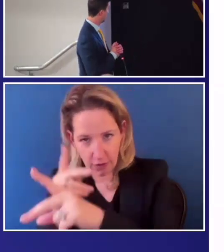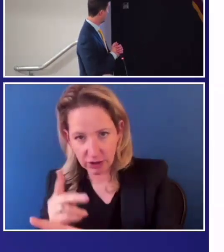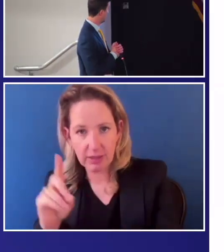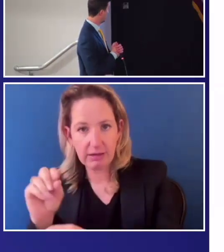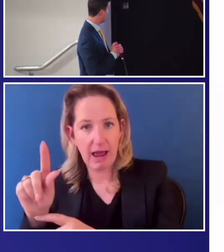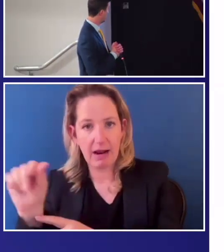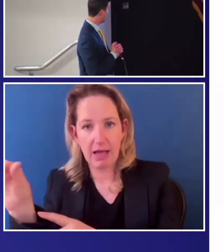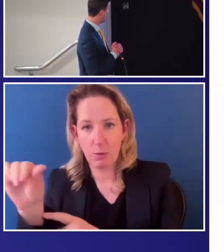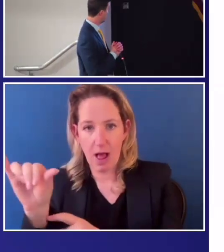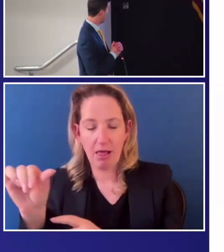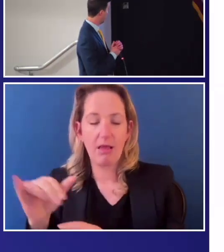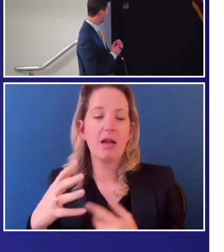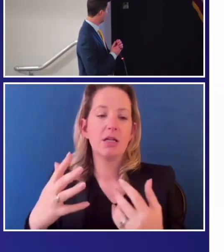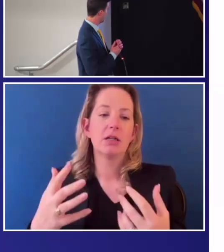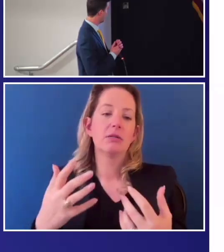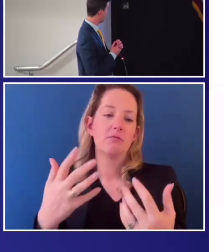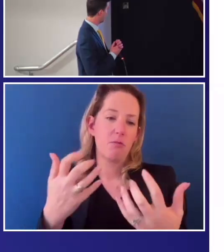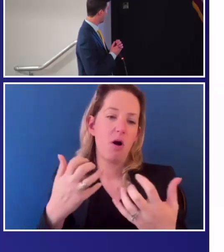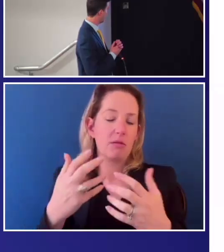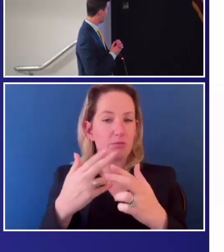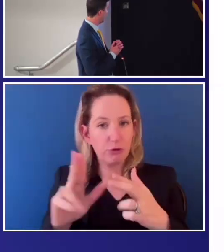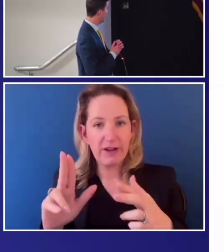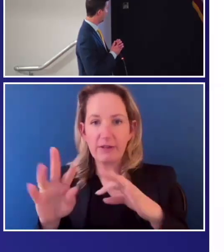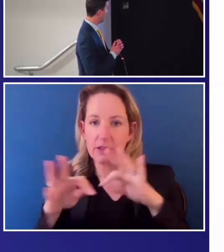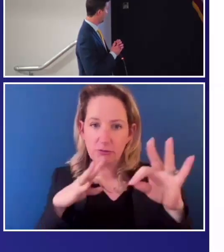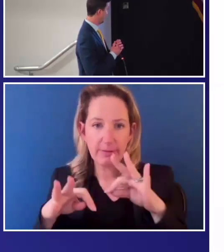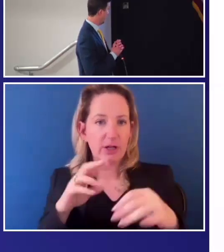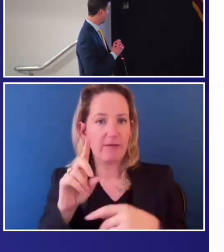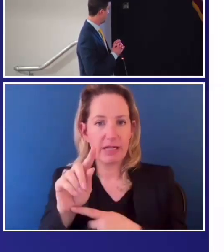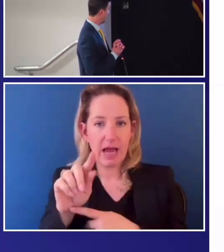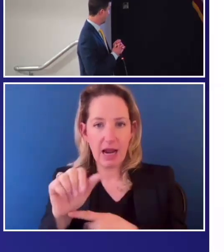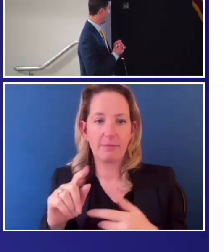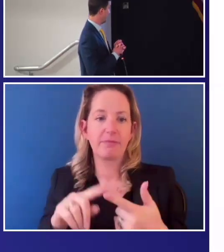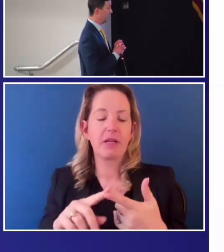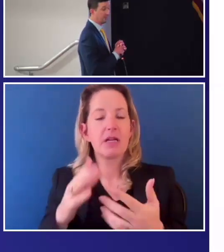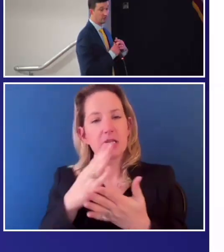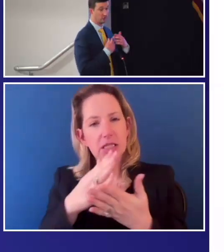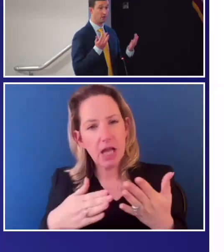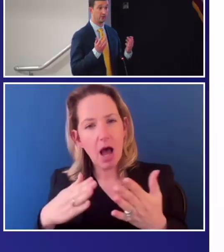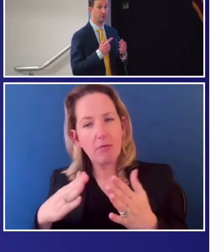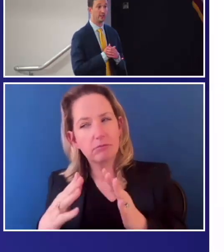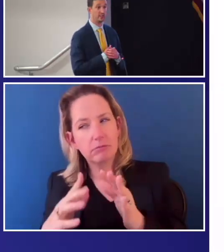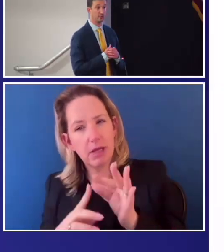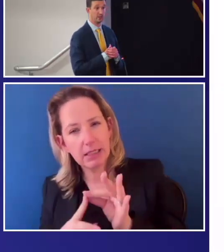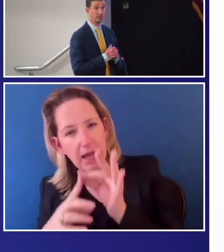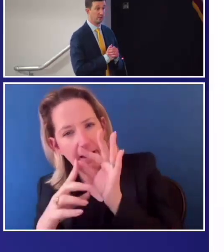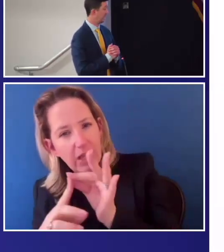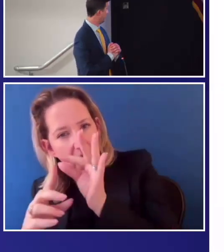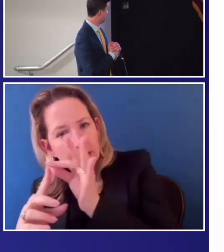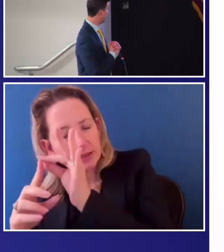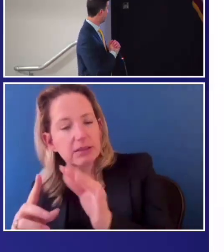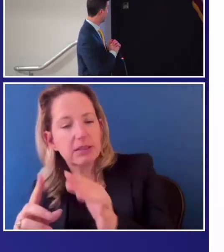So we want to just do a brief description of the data, provide some caveats for the data, and then just walk through the estimated impact of this test.